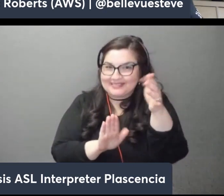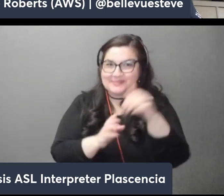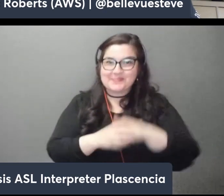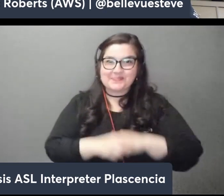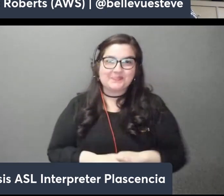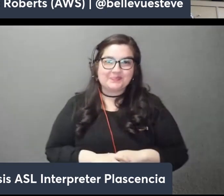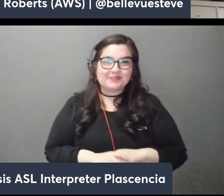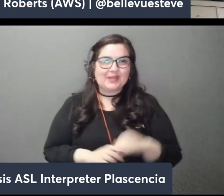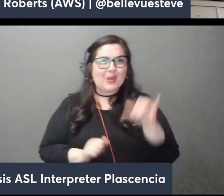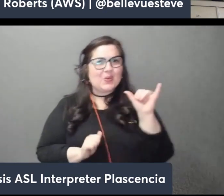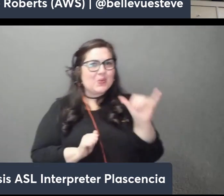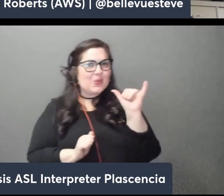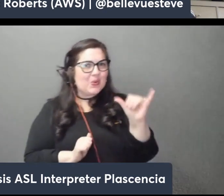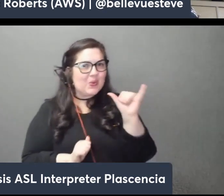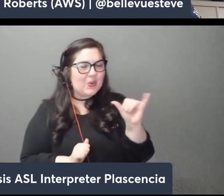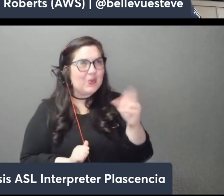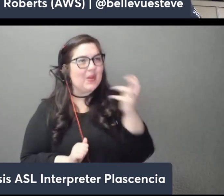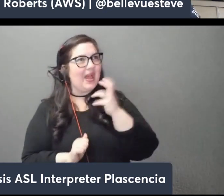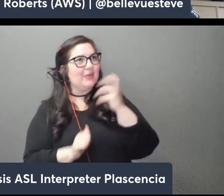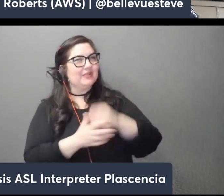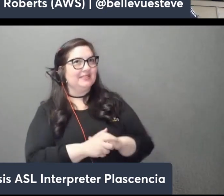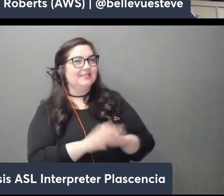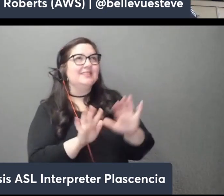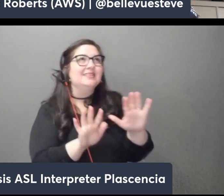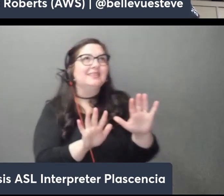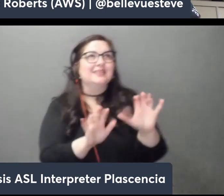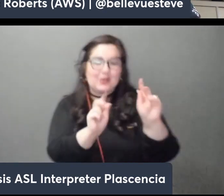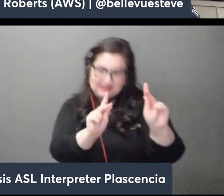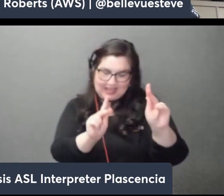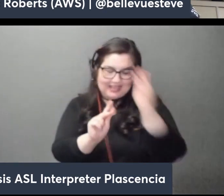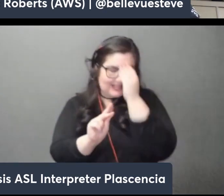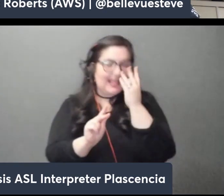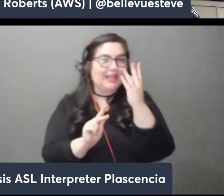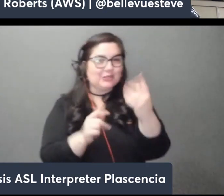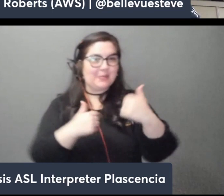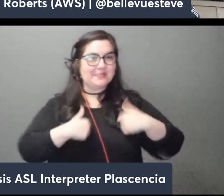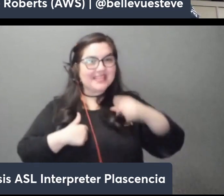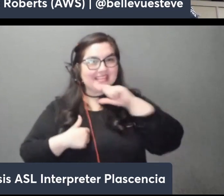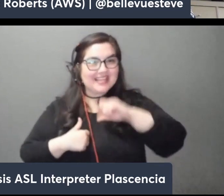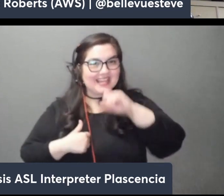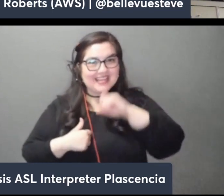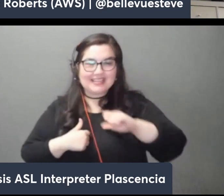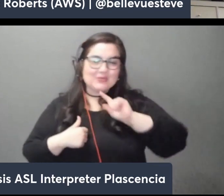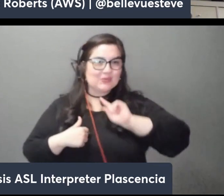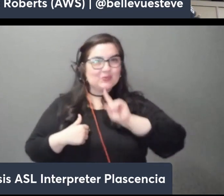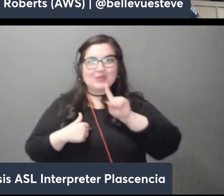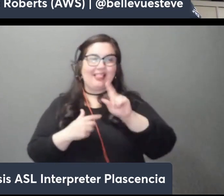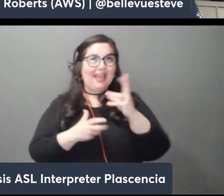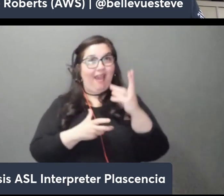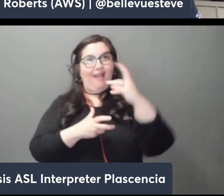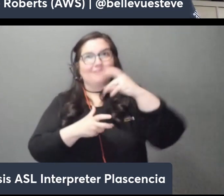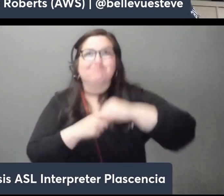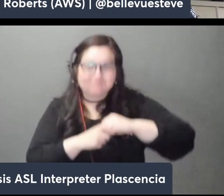So I'm the exact age where I didn't get into gaming at all because it was such